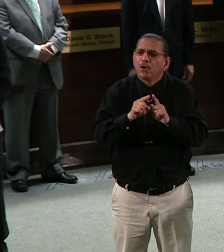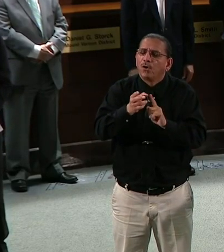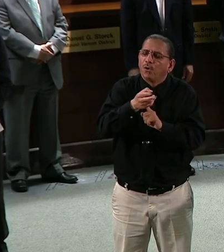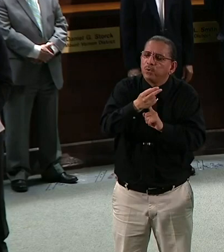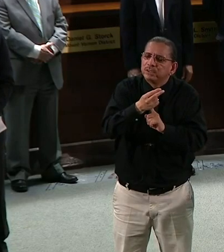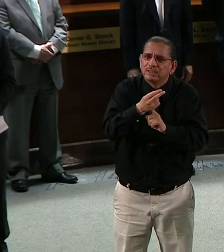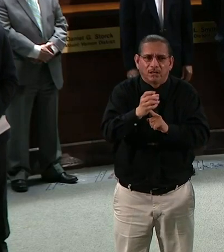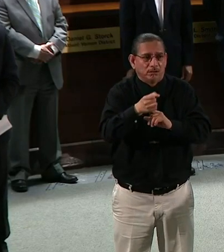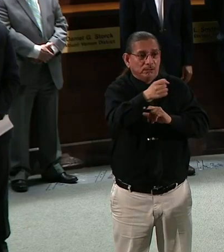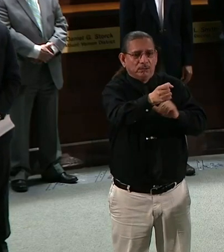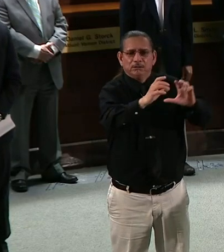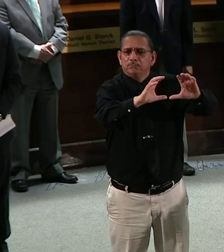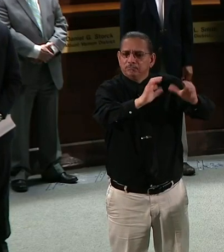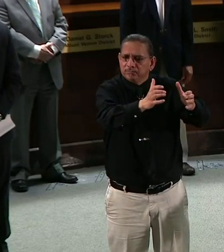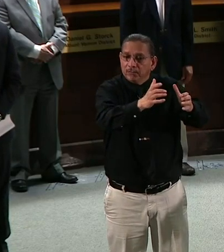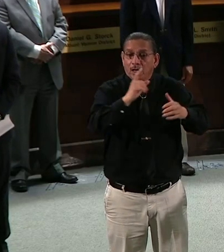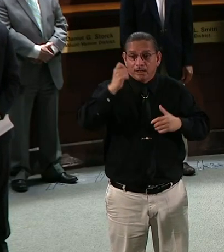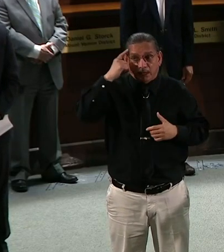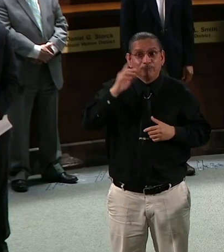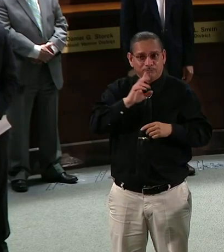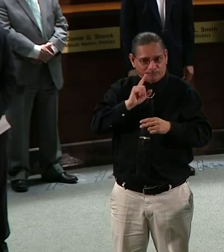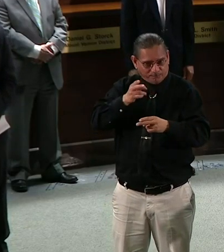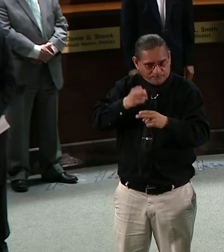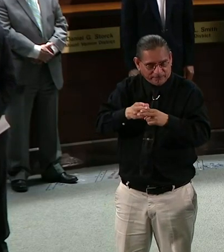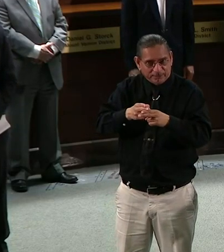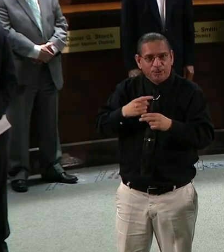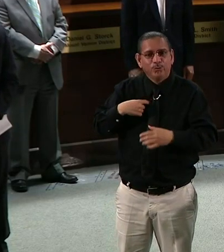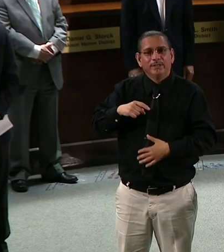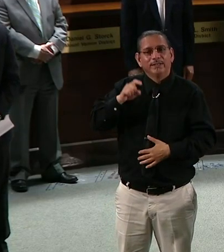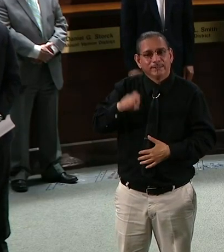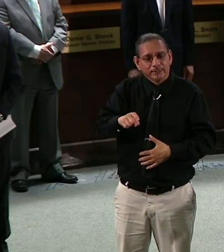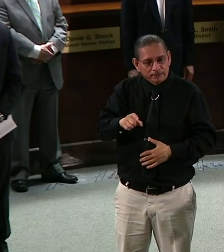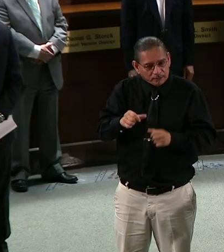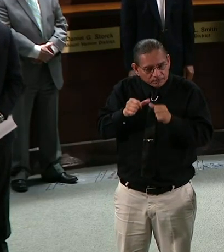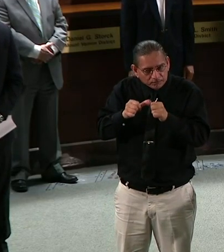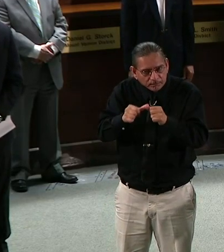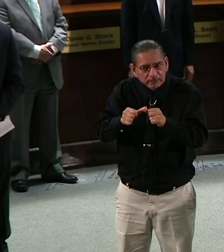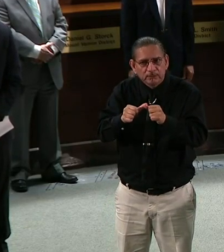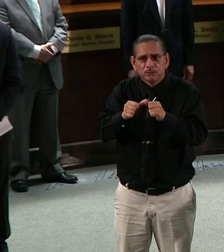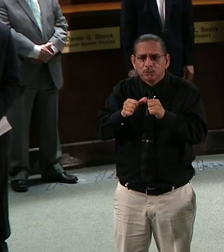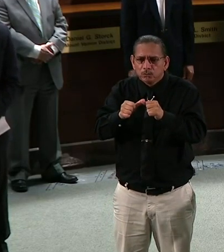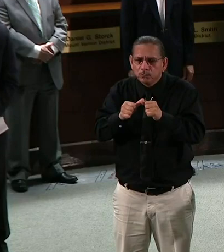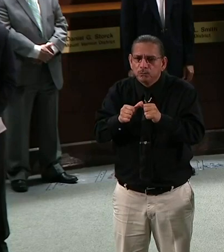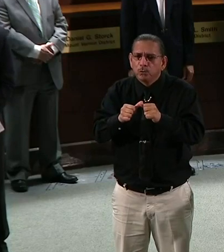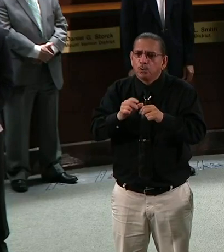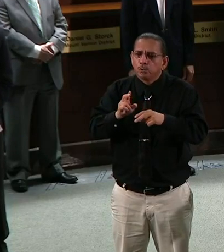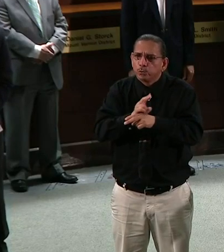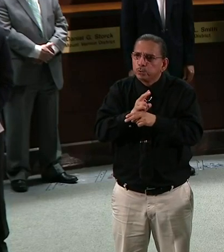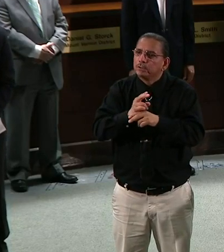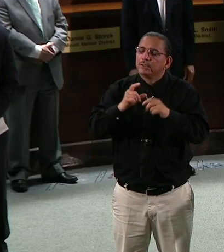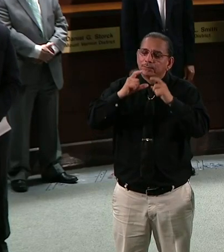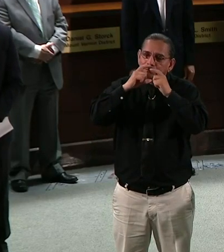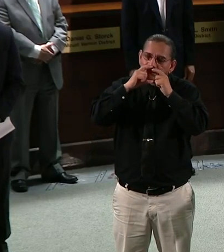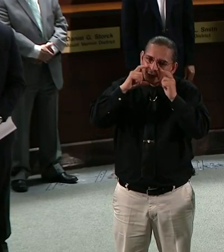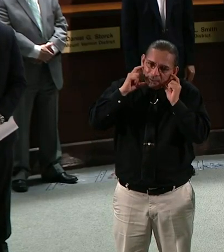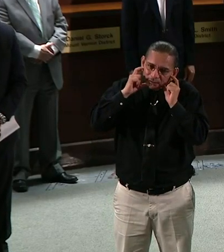LETTER THEY GIVE YOU AND-